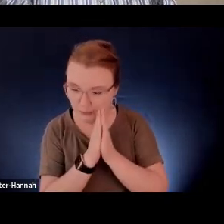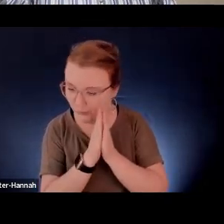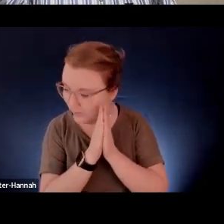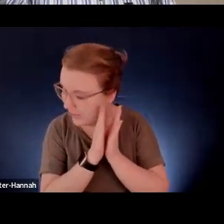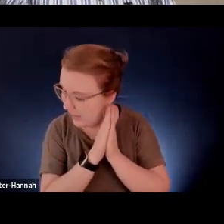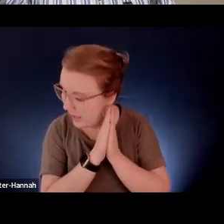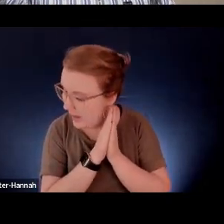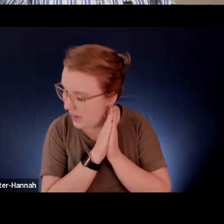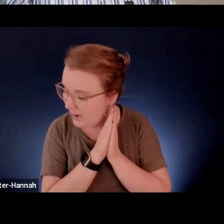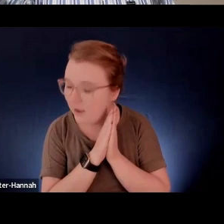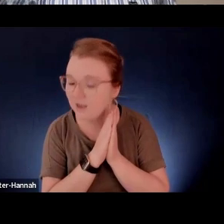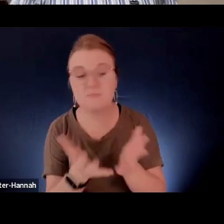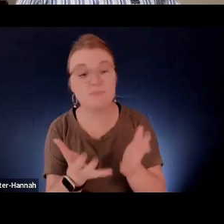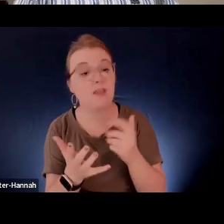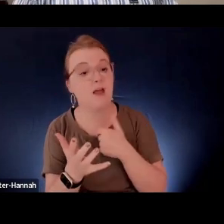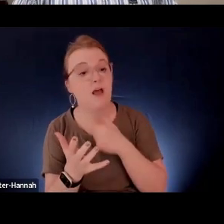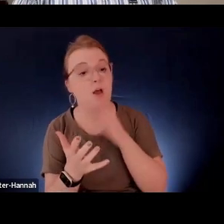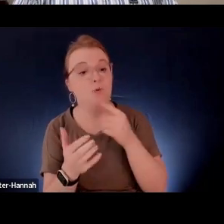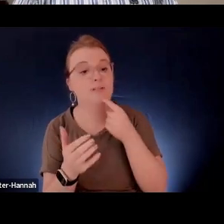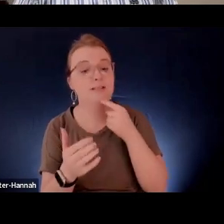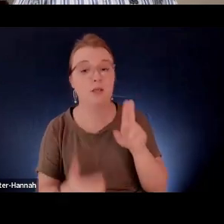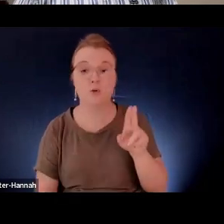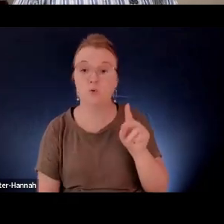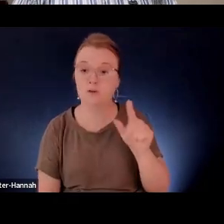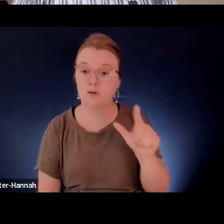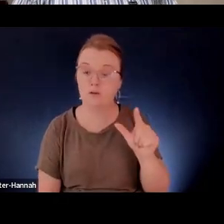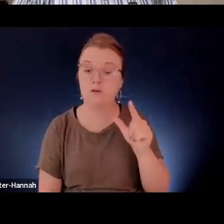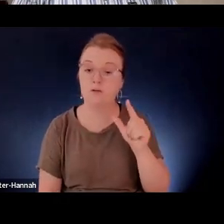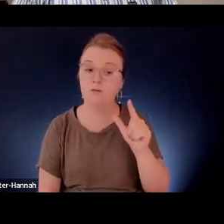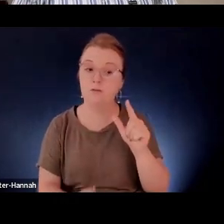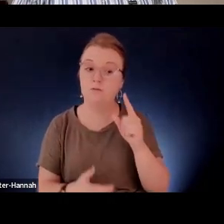I would say universal design for learning is a concept